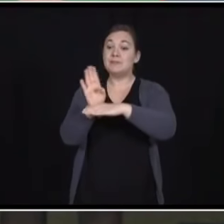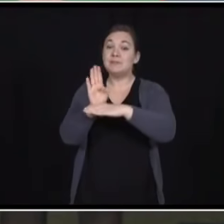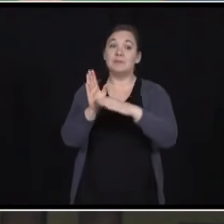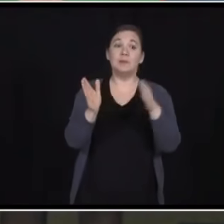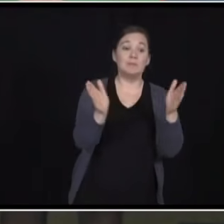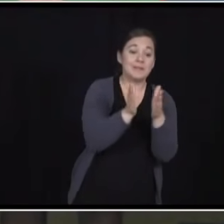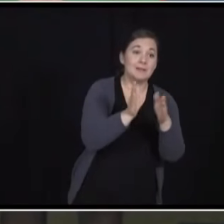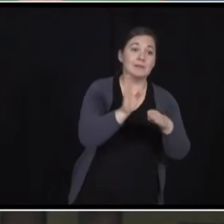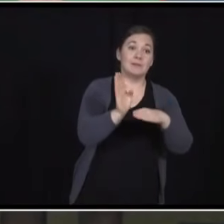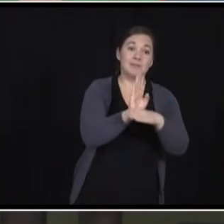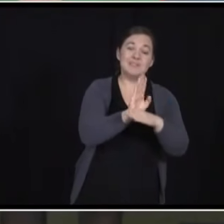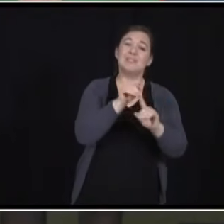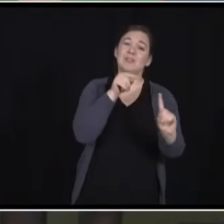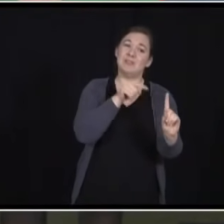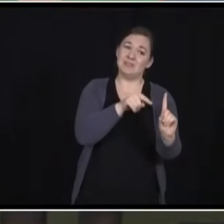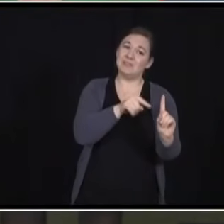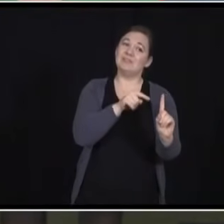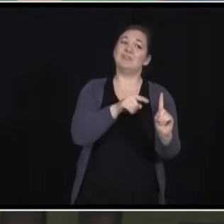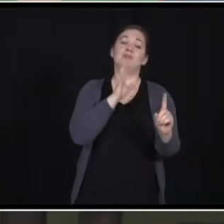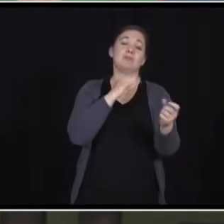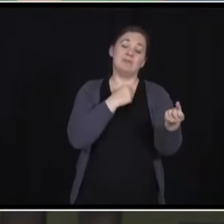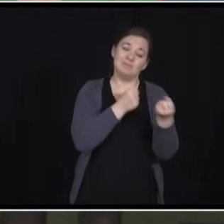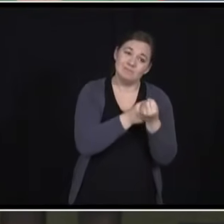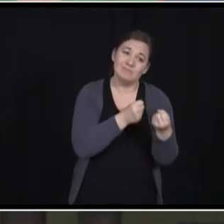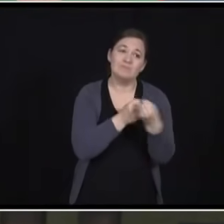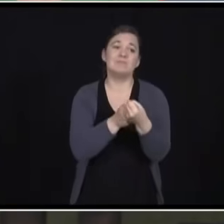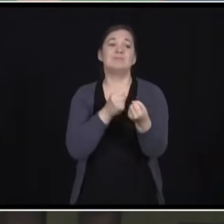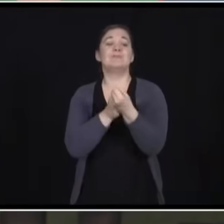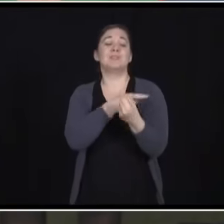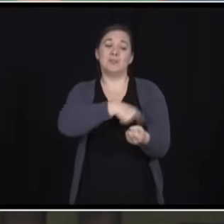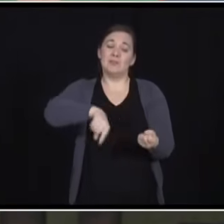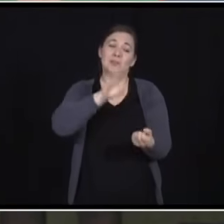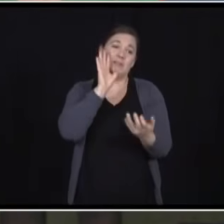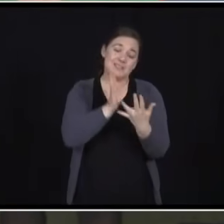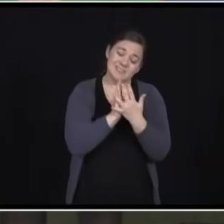But again, I just really want all businesses small businesses especially